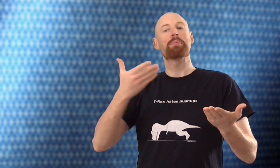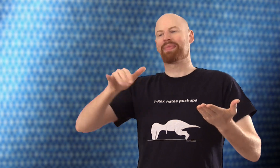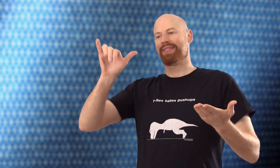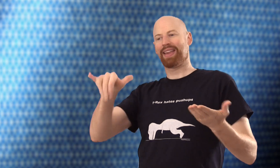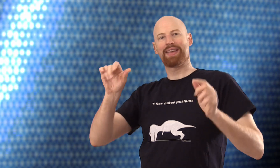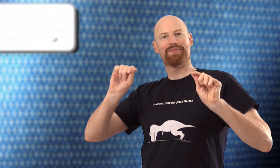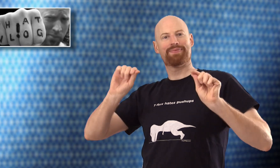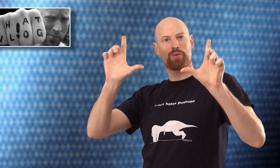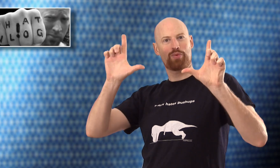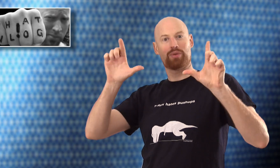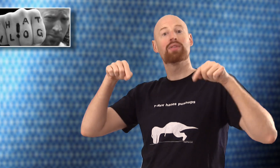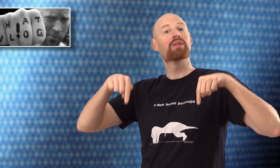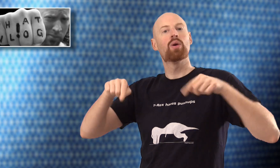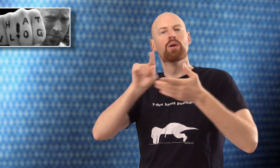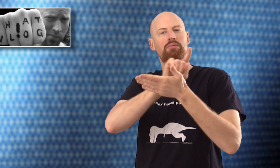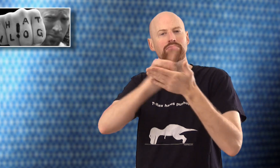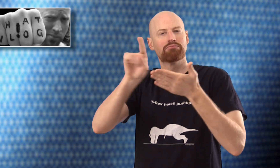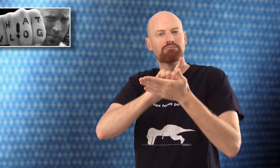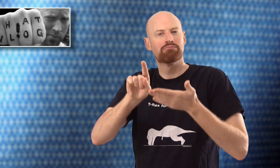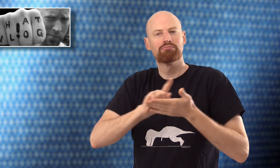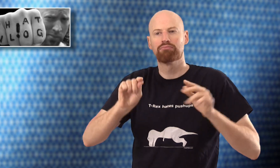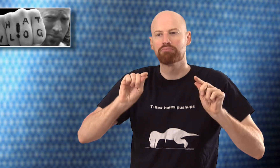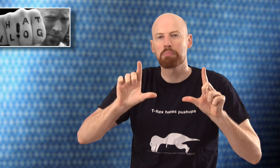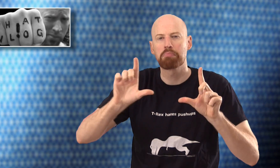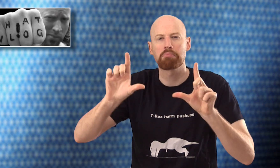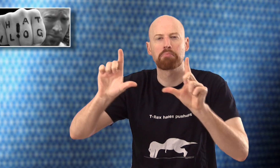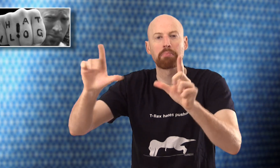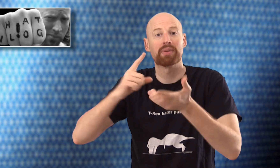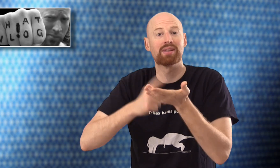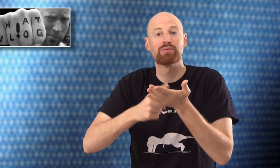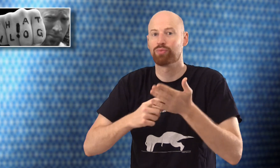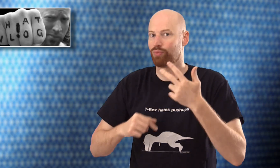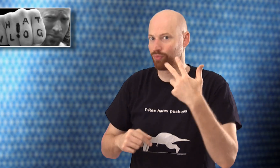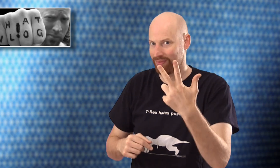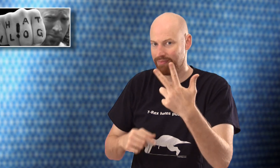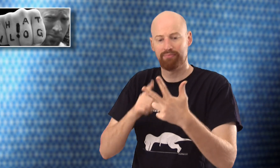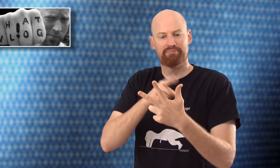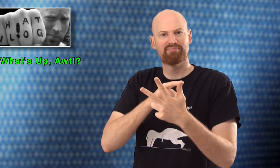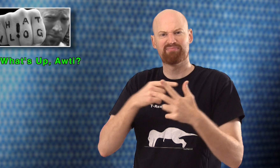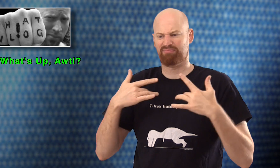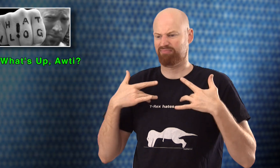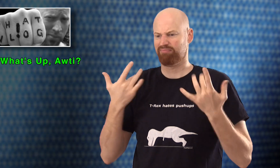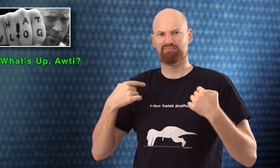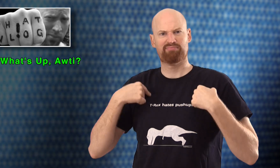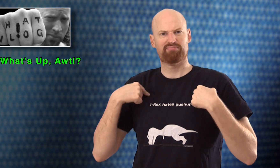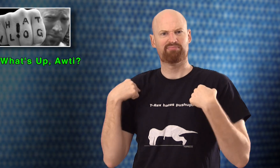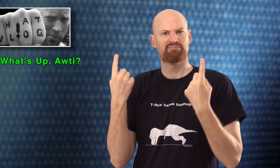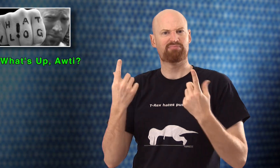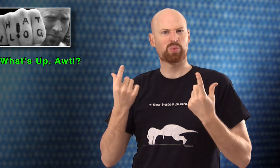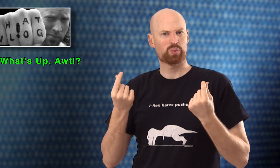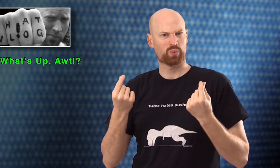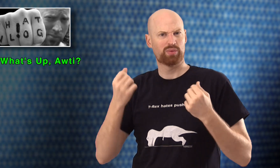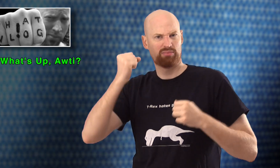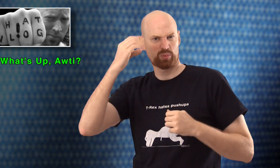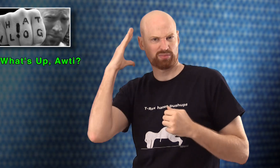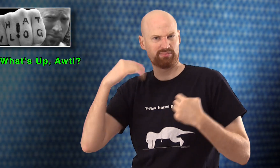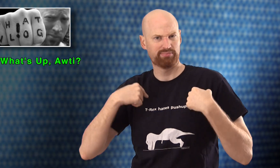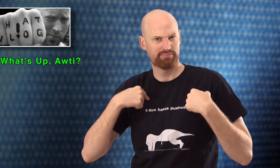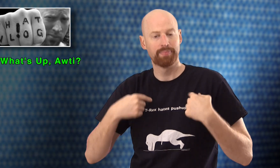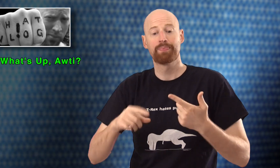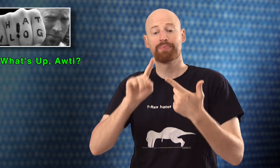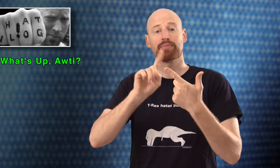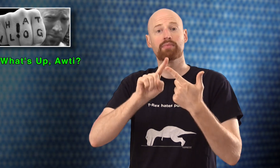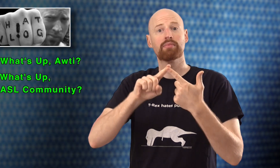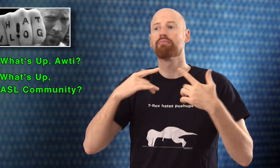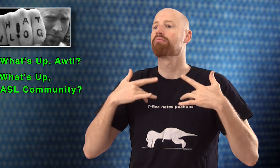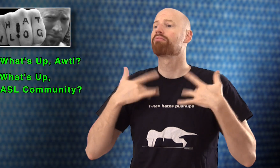Welcome to That!Vlog, a weekly series where I cover three things: First, I tell you what's up with me, Awti.